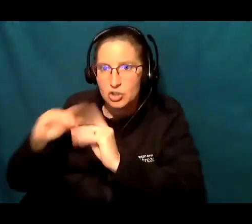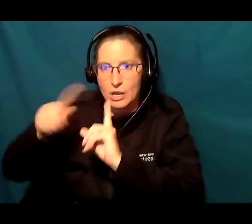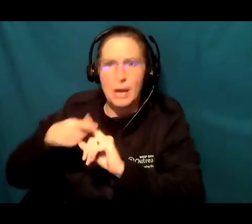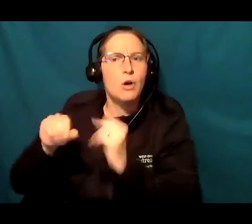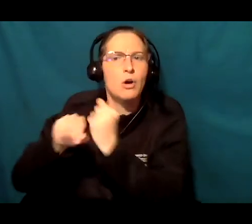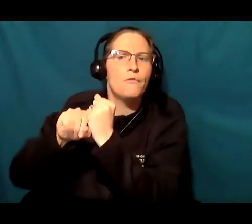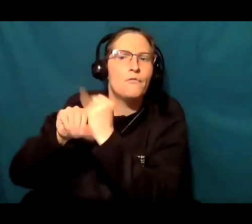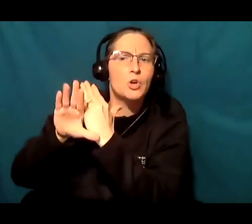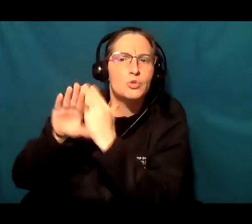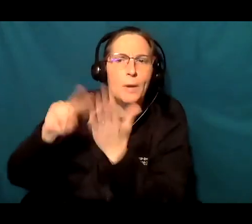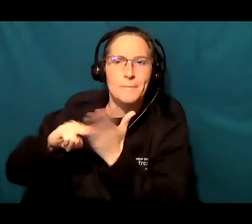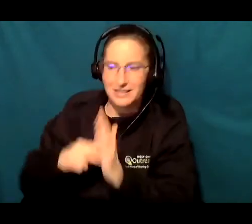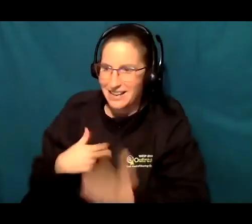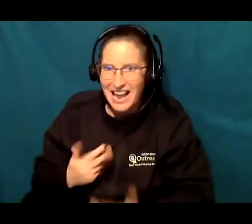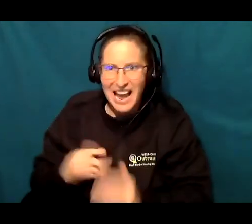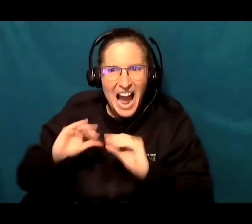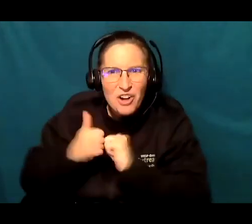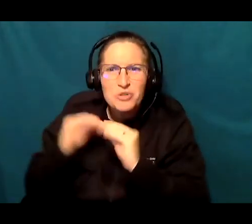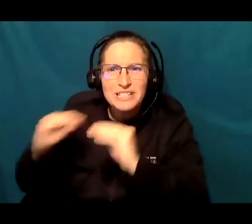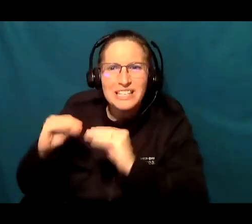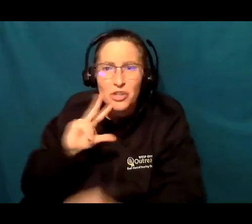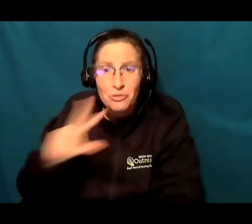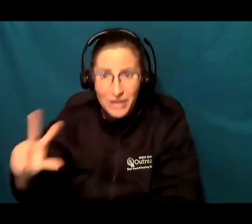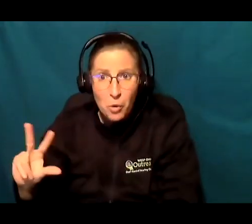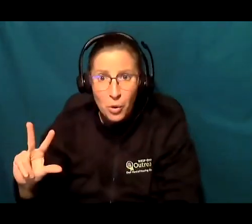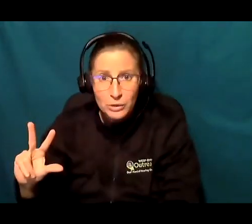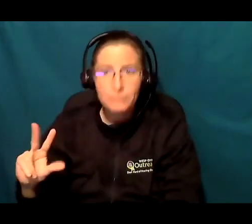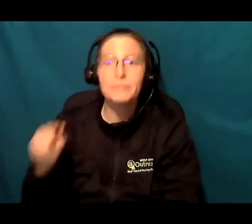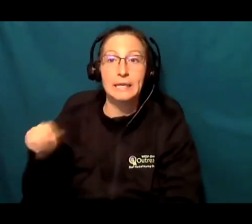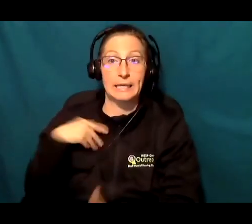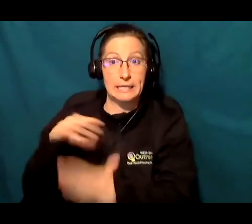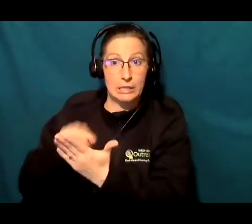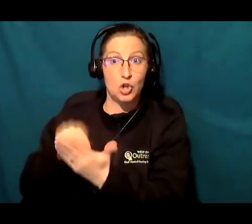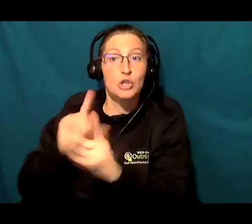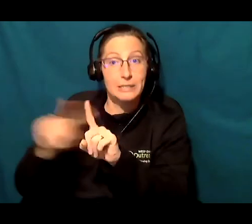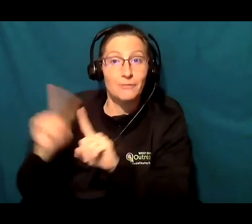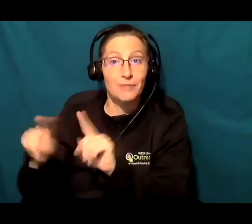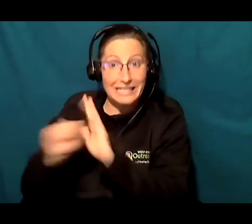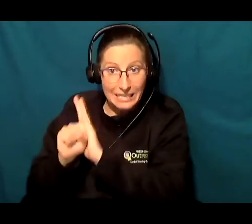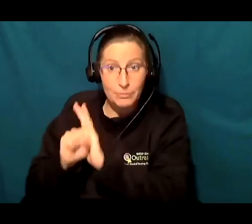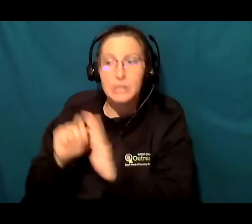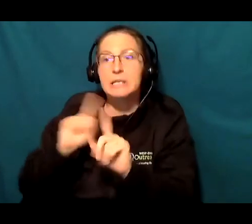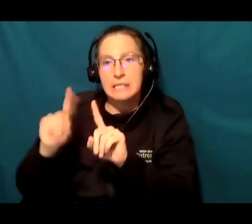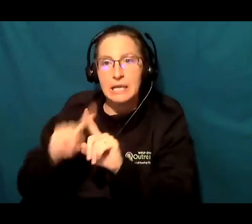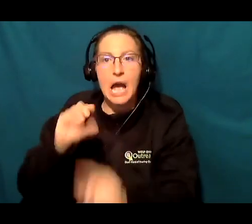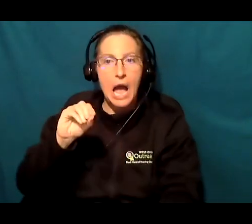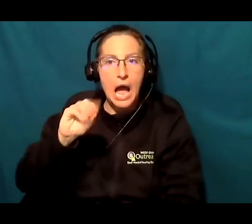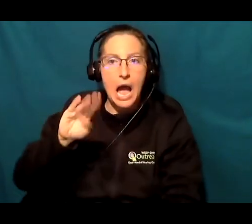And how do you do that to a three-year-old? Well, he's learned symbols and-- he's learned objects schedules, he has one.